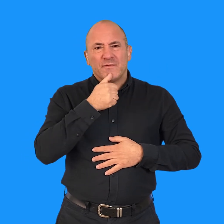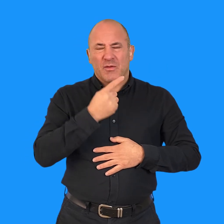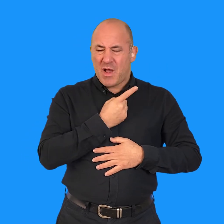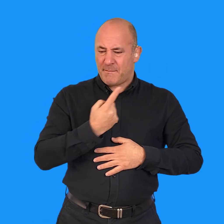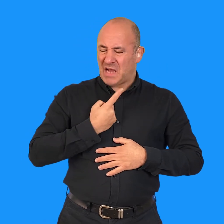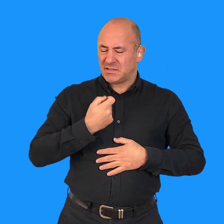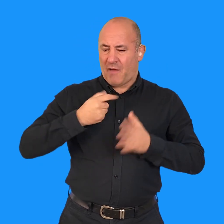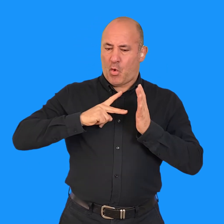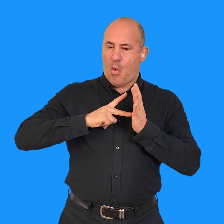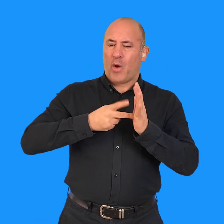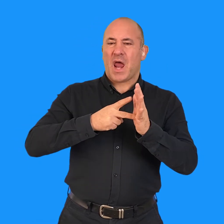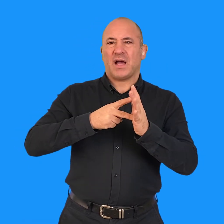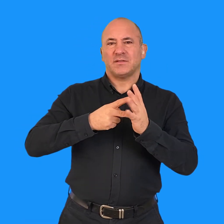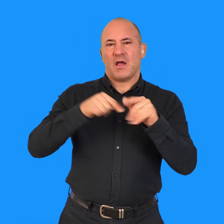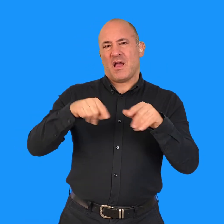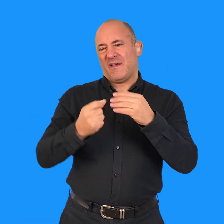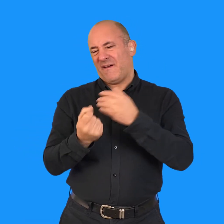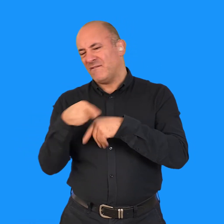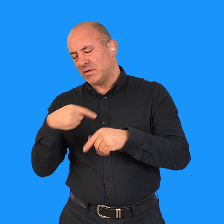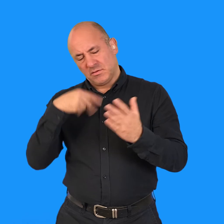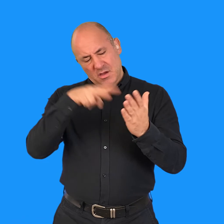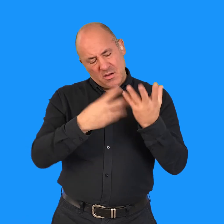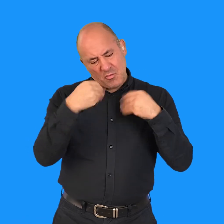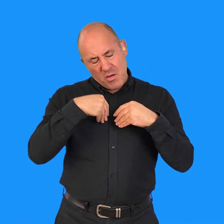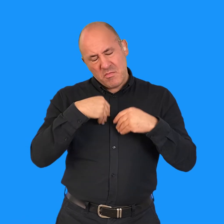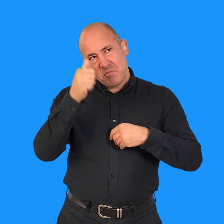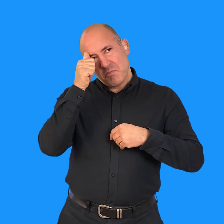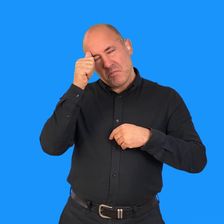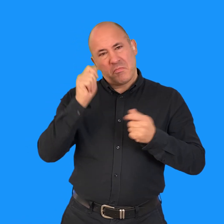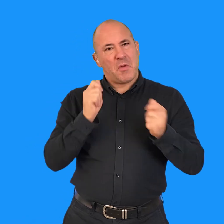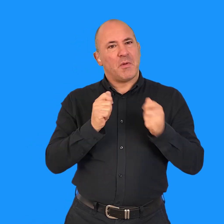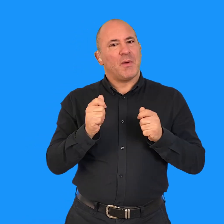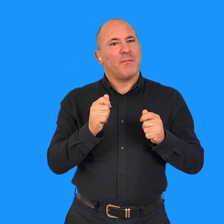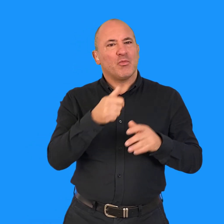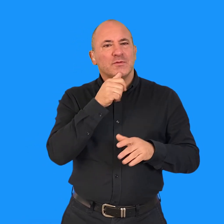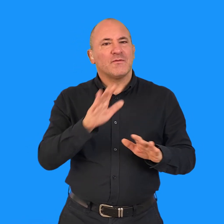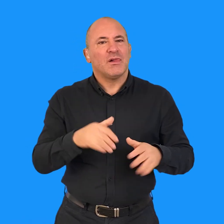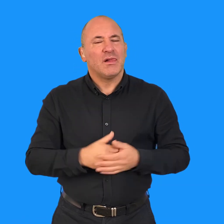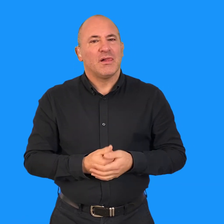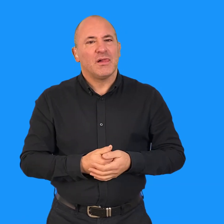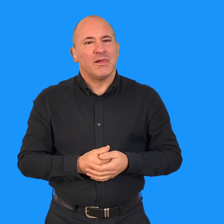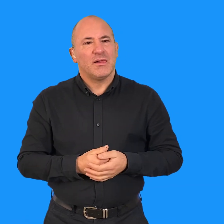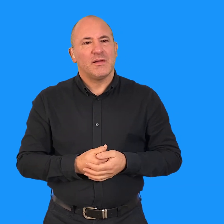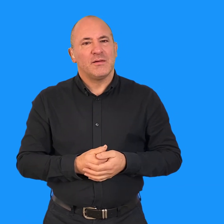and I'm really moved by what it says and it's really helpful for me as an organizer of an event,"